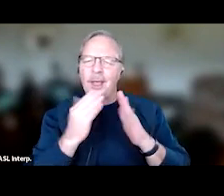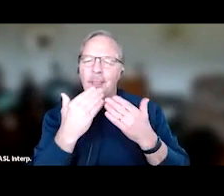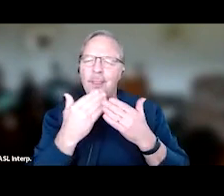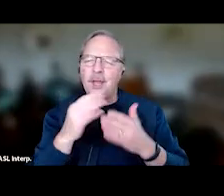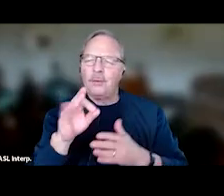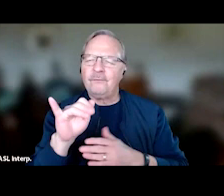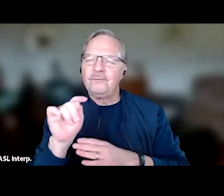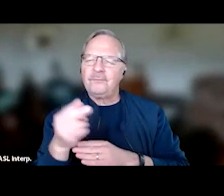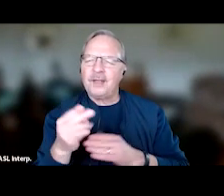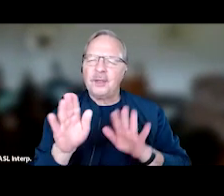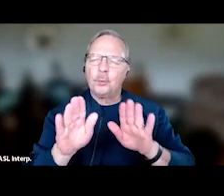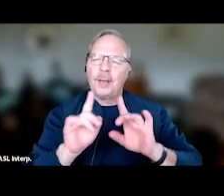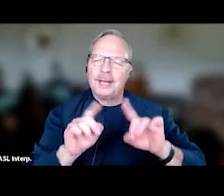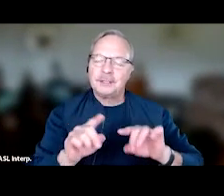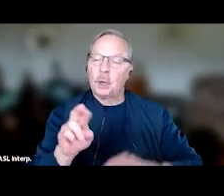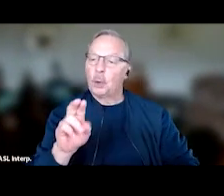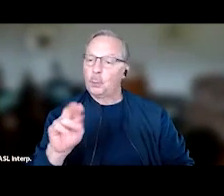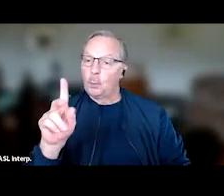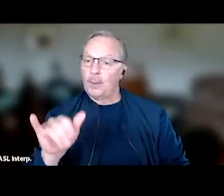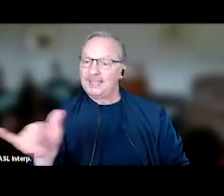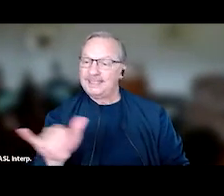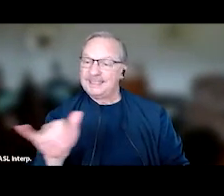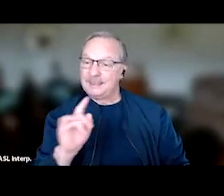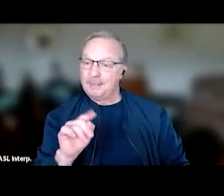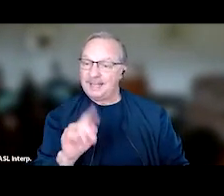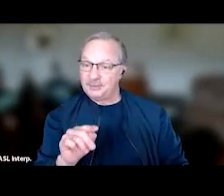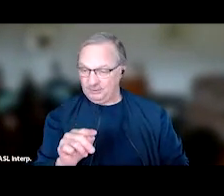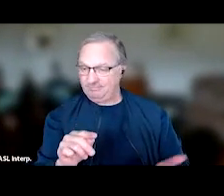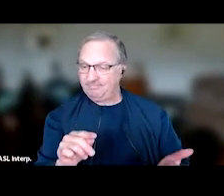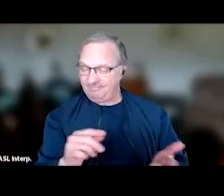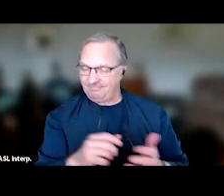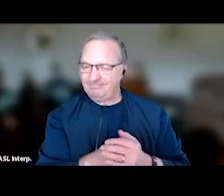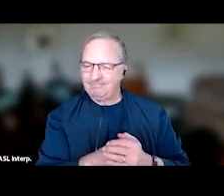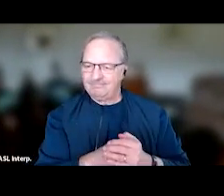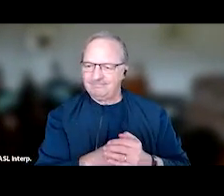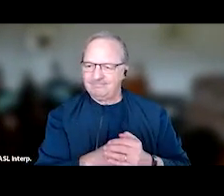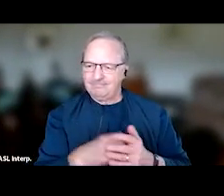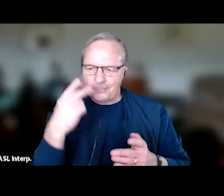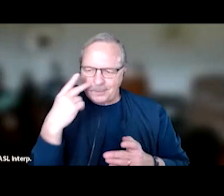And Brandy, similar answers. Compassion, empathy, fairness, respect. I see a lot of themes here.